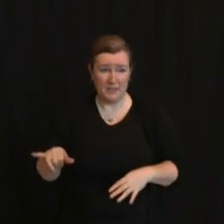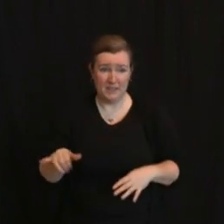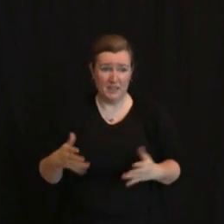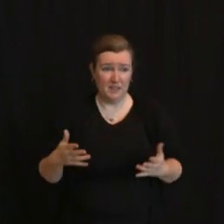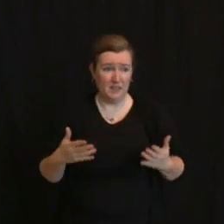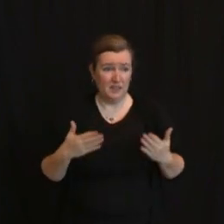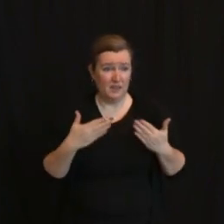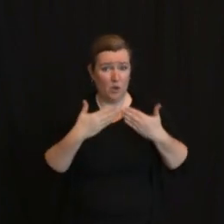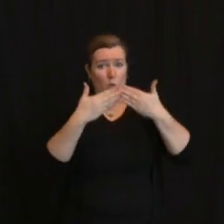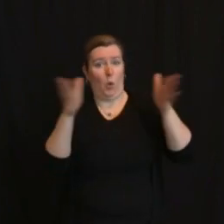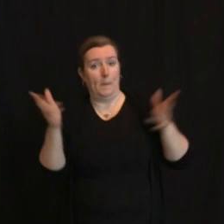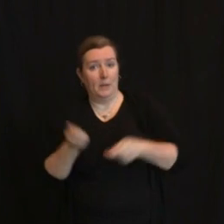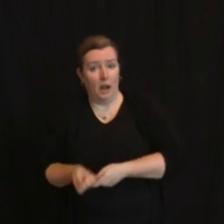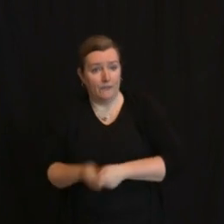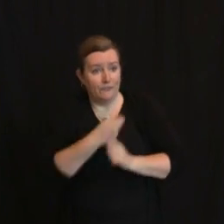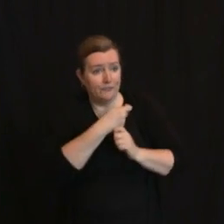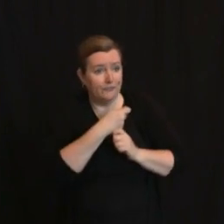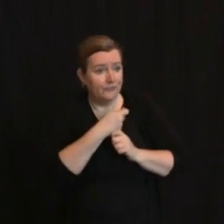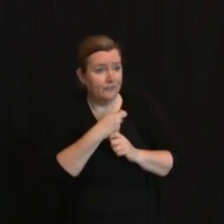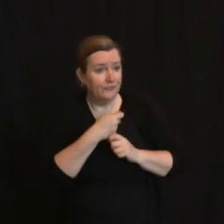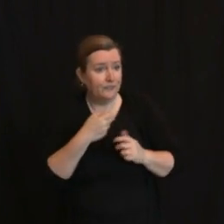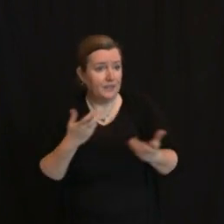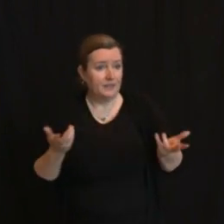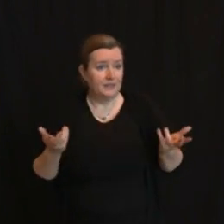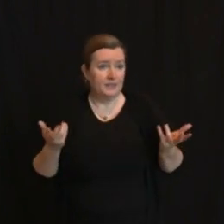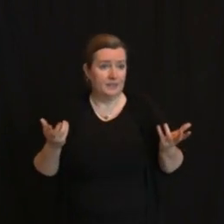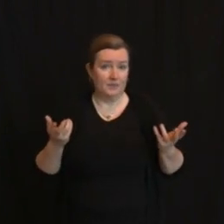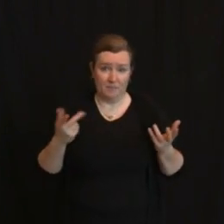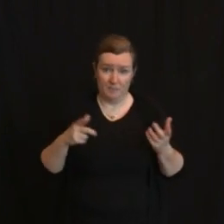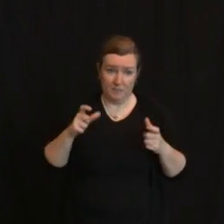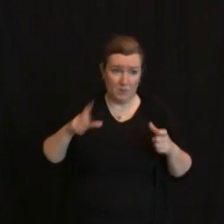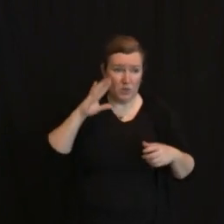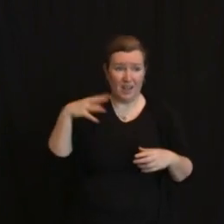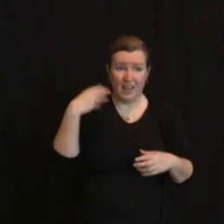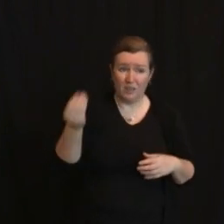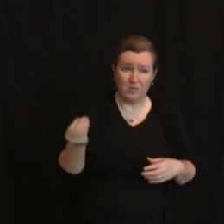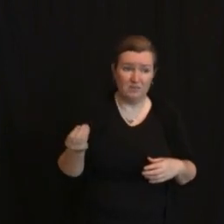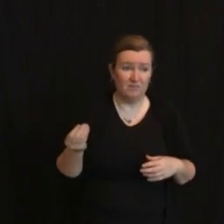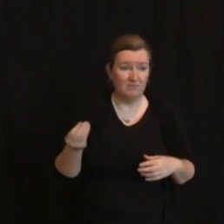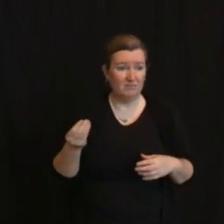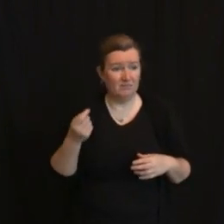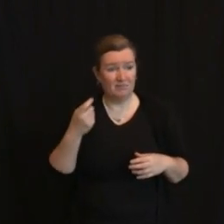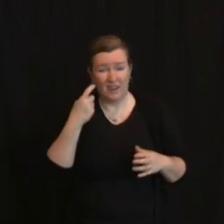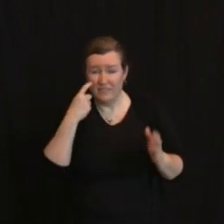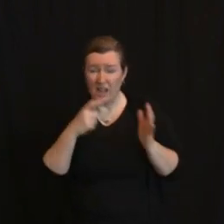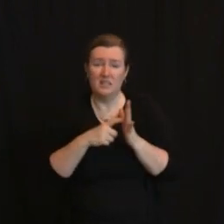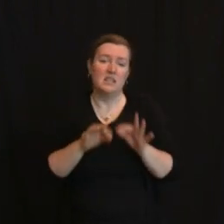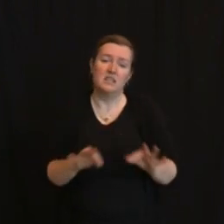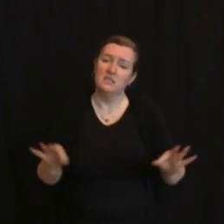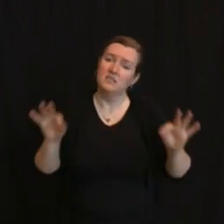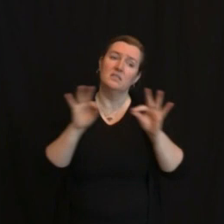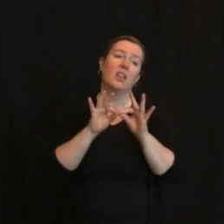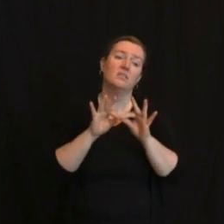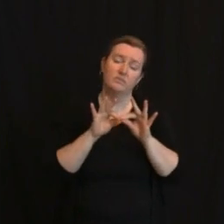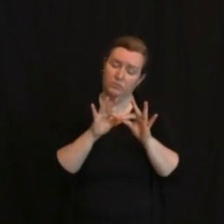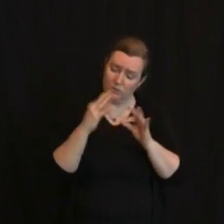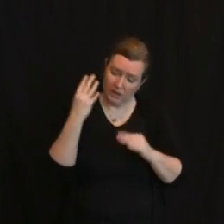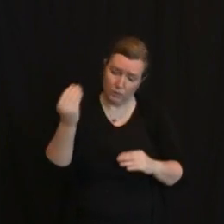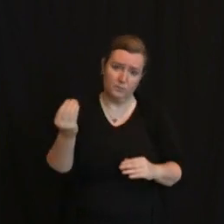PUBLIC HEALTH GUIDANCE THAT PEOPLE NEED TO BE STAYING AT HOME. THE REASON WHY CERTAIN THINGS